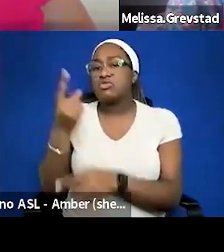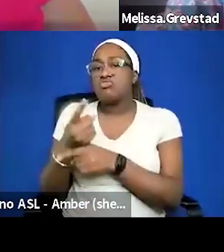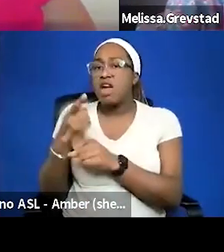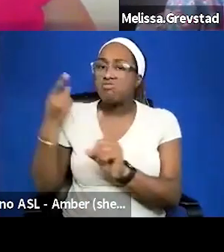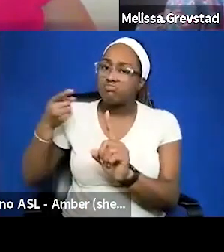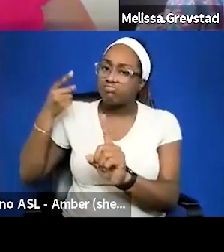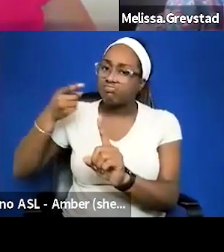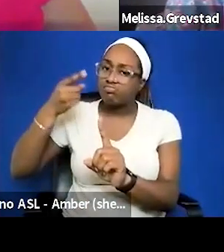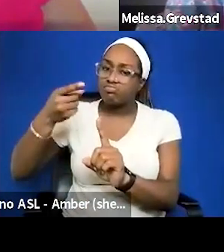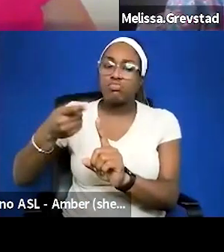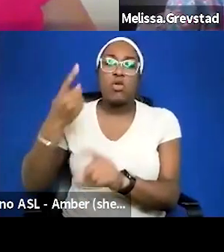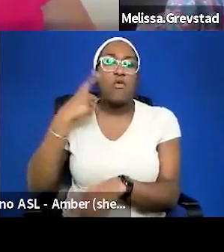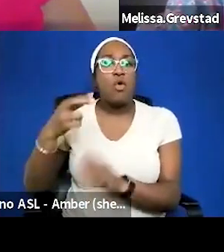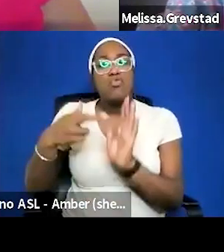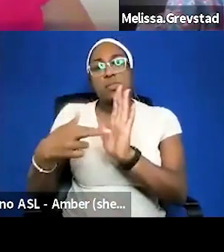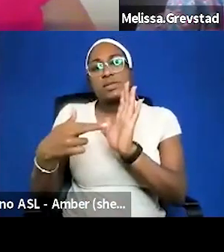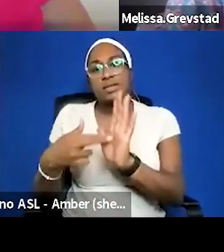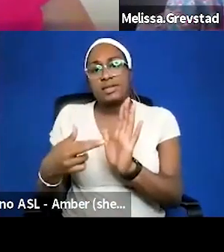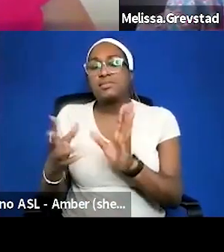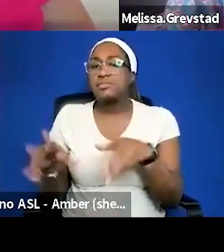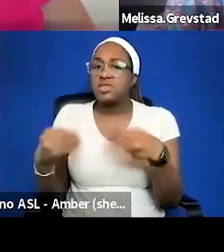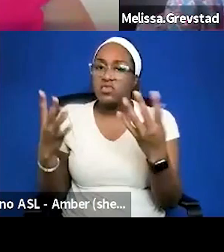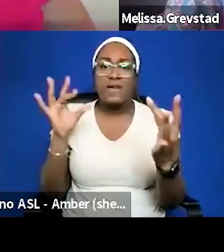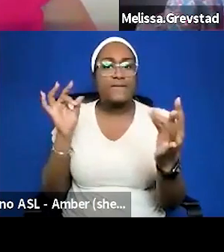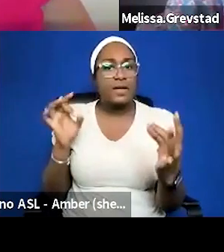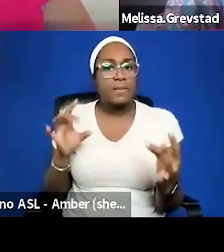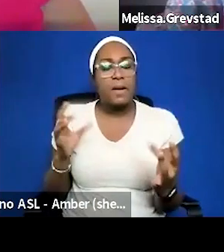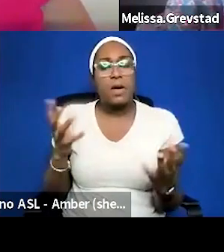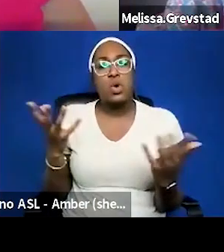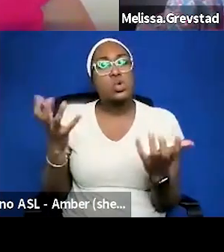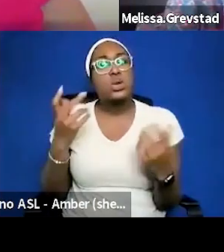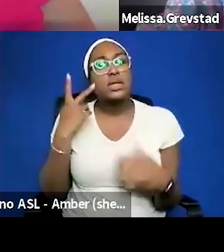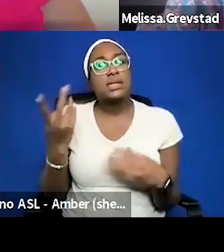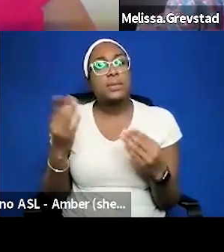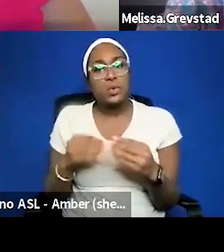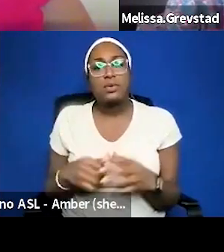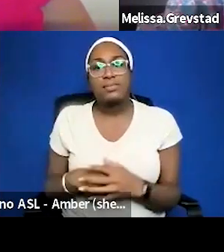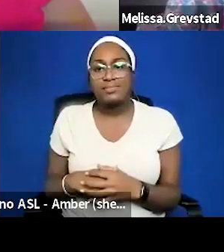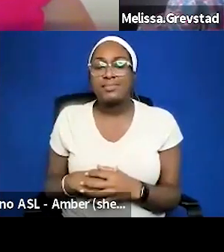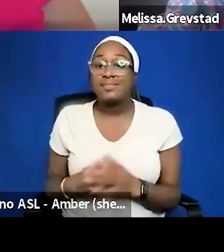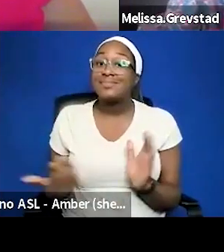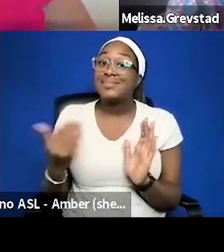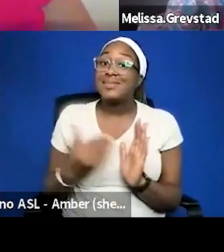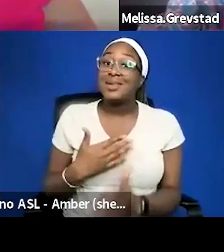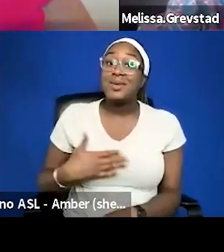in terms of representation and give them some feedback about what you'd like to see more of. And again, please do sign the petition.